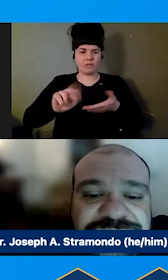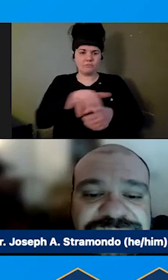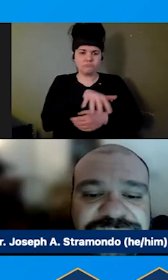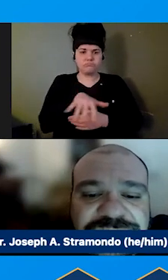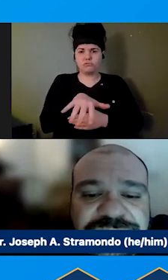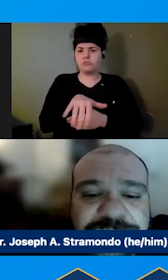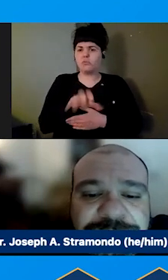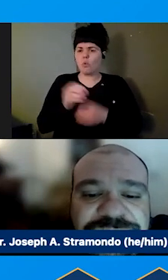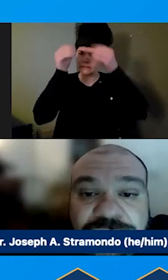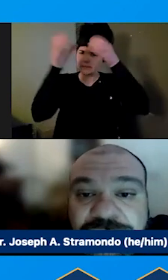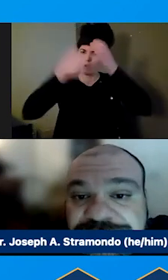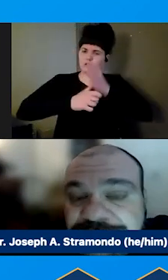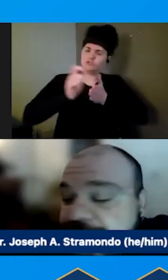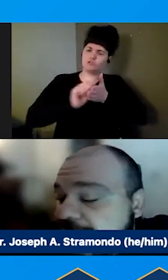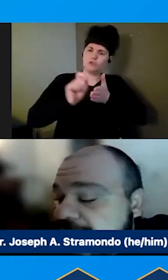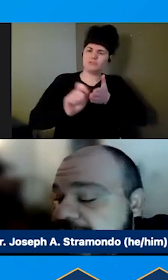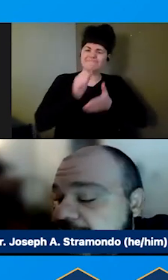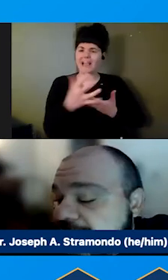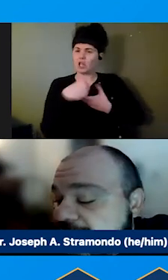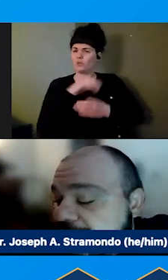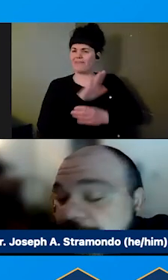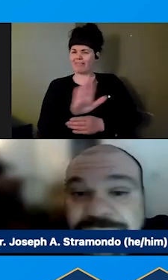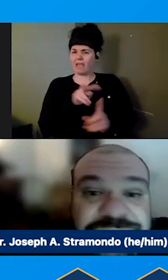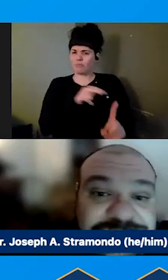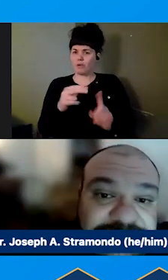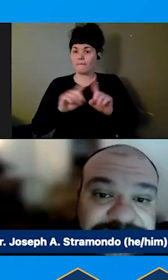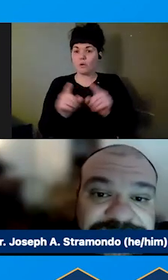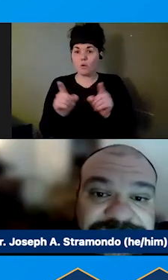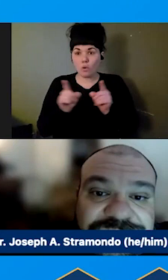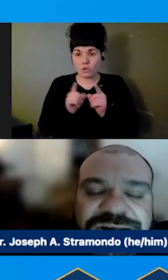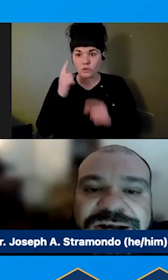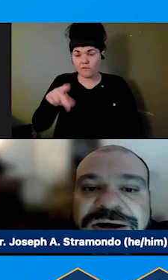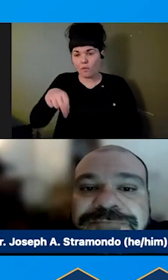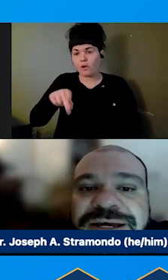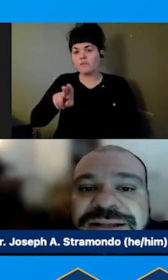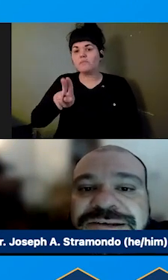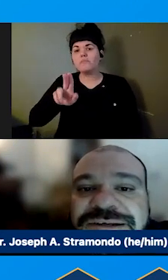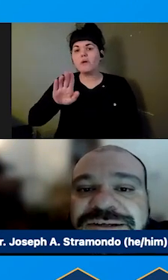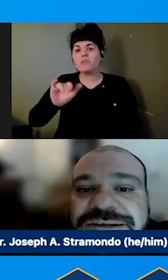and things like this. But then also in public policy debates.